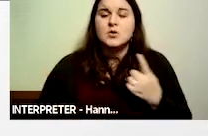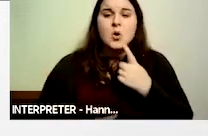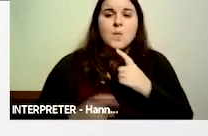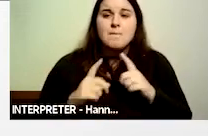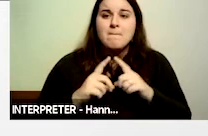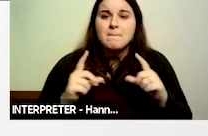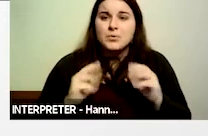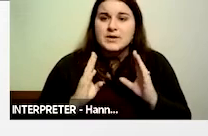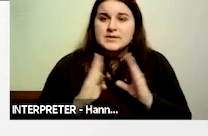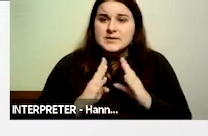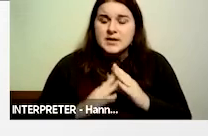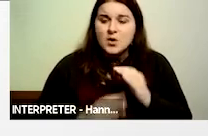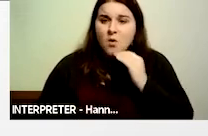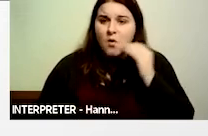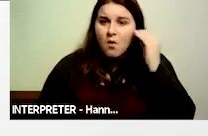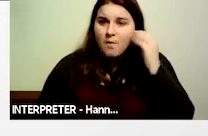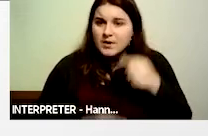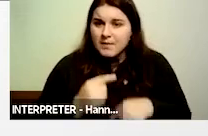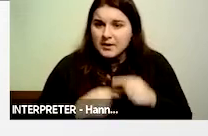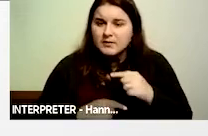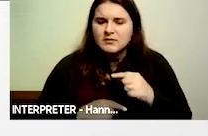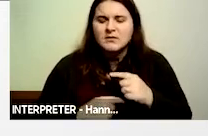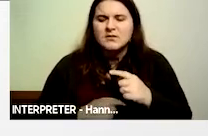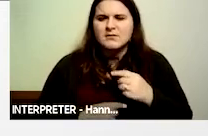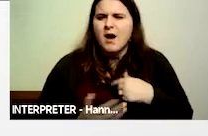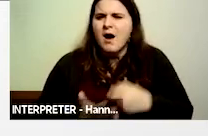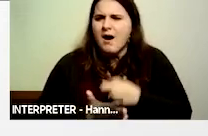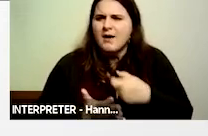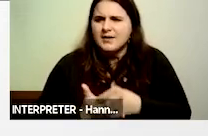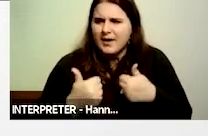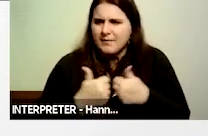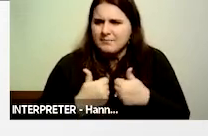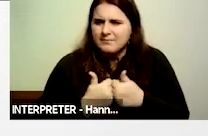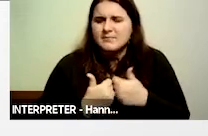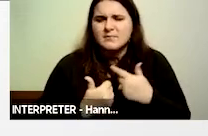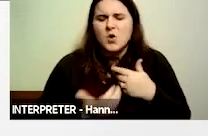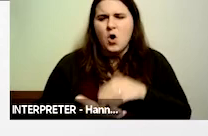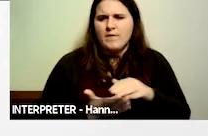in the fall, we would maybe do things around that, or New Student Orientation trying to